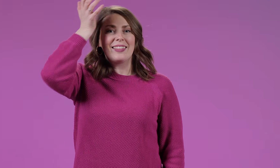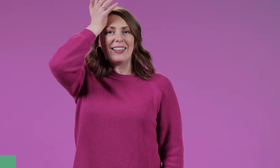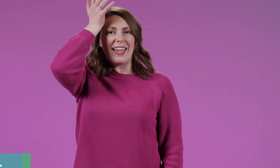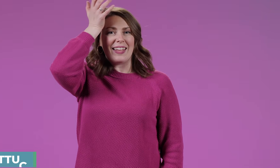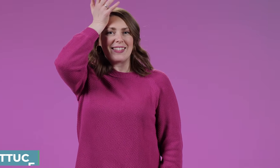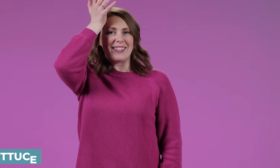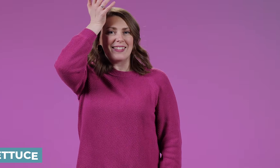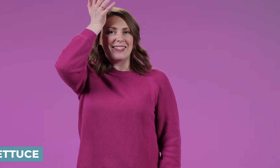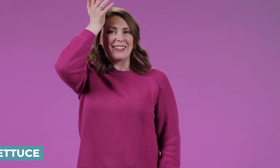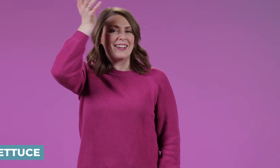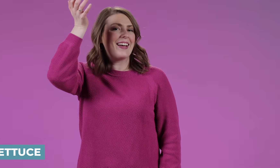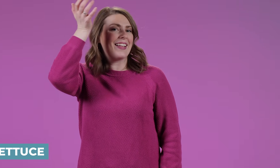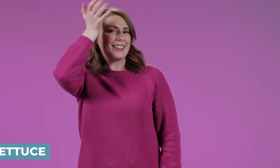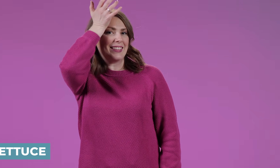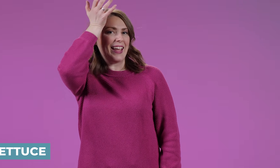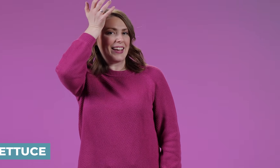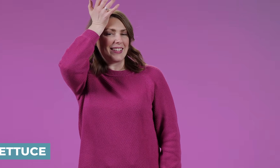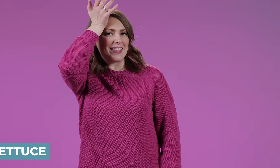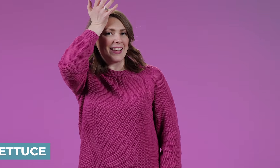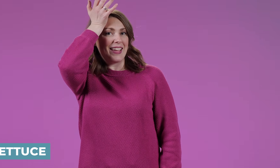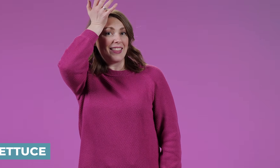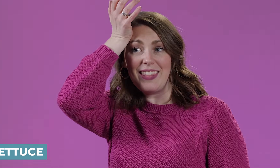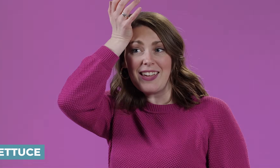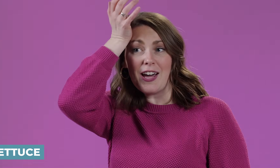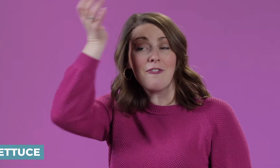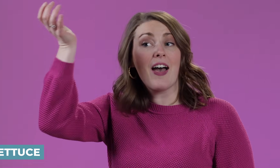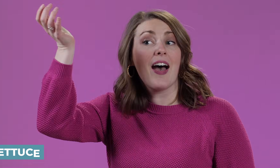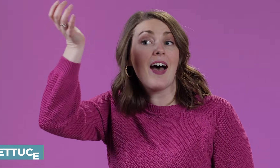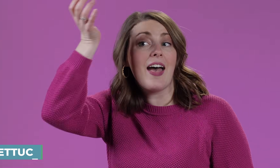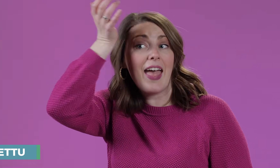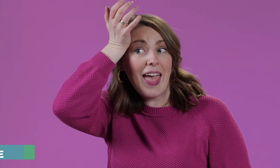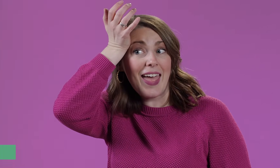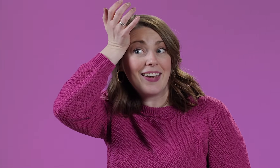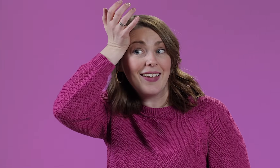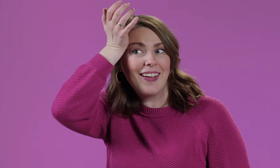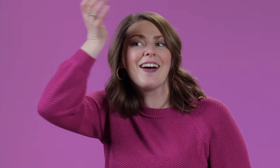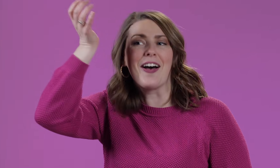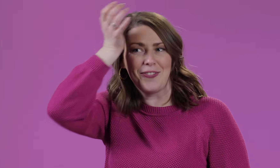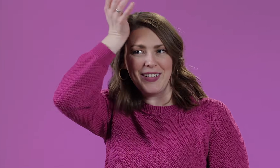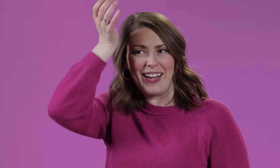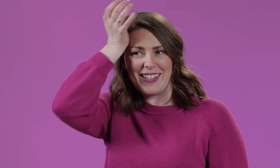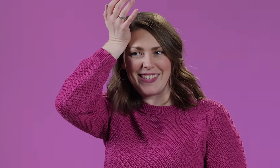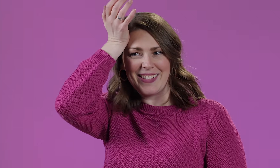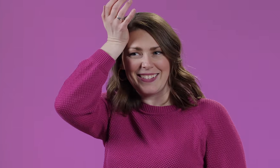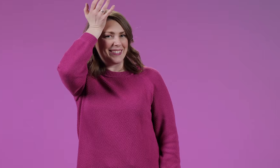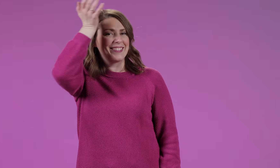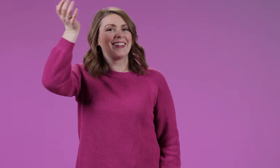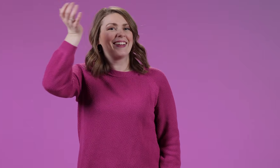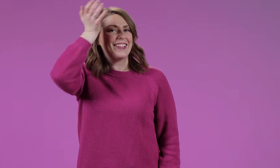Lettuce. Lettuce. Think of a head of lettuce.